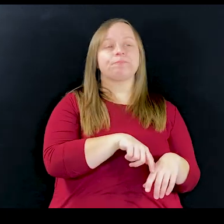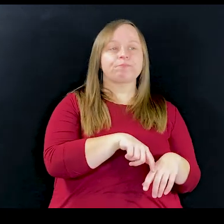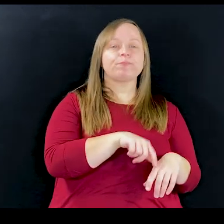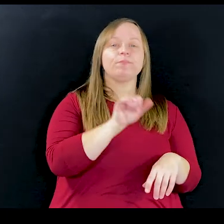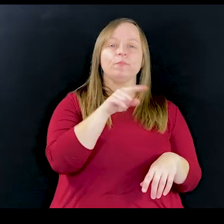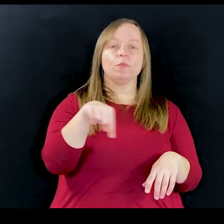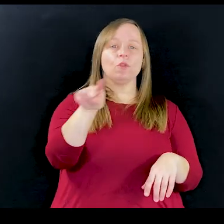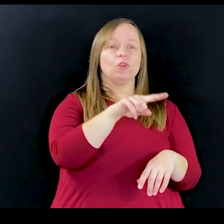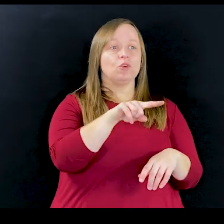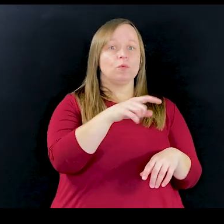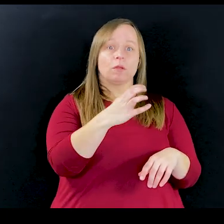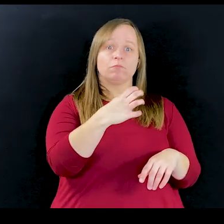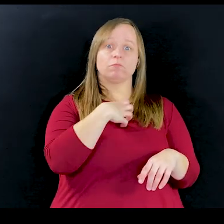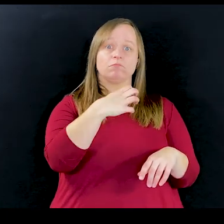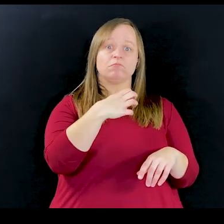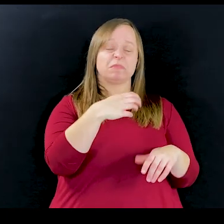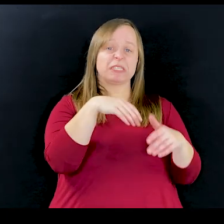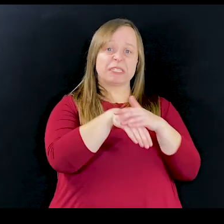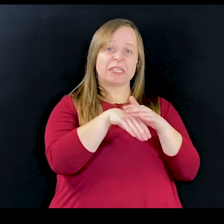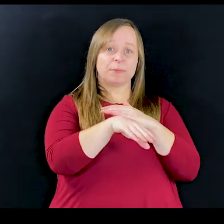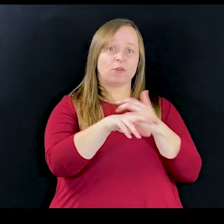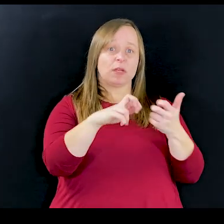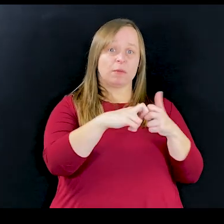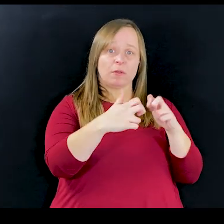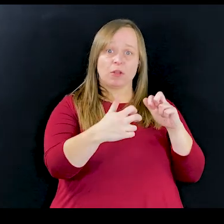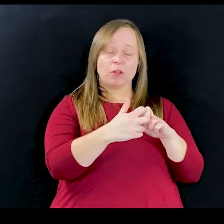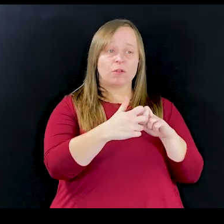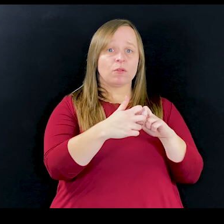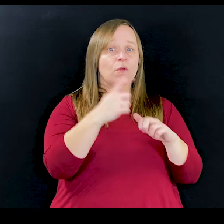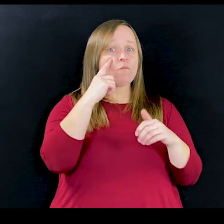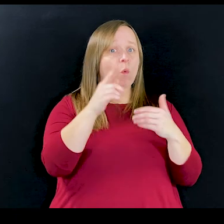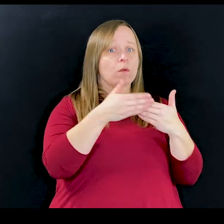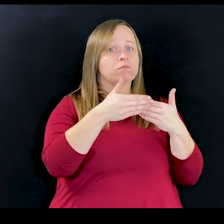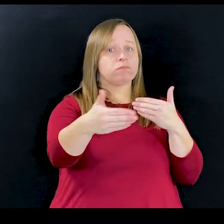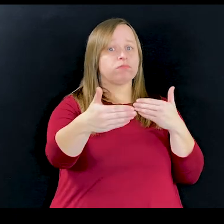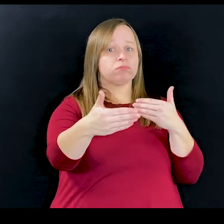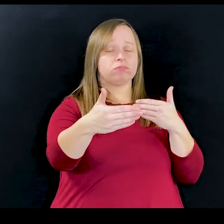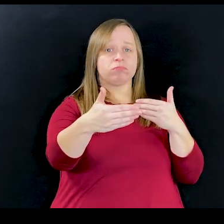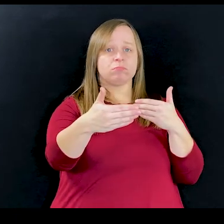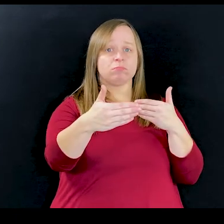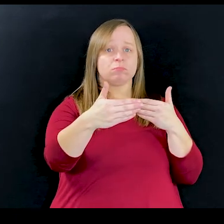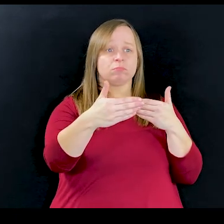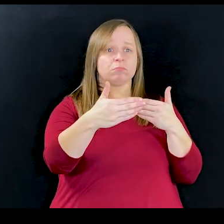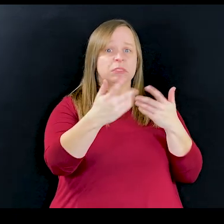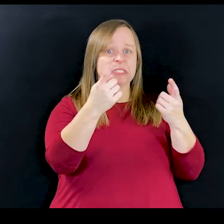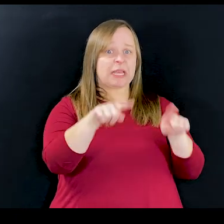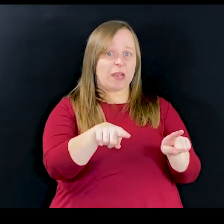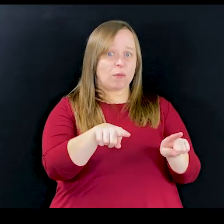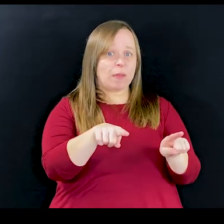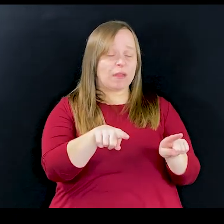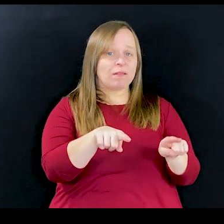And you can make a complaint of inaccessibility for the duration of this settlement.